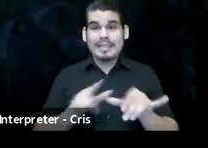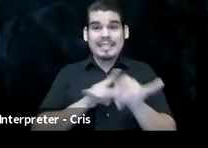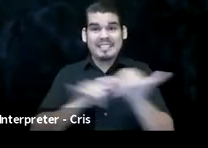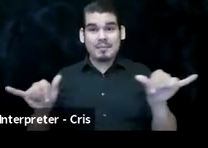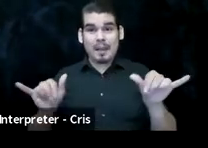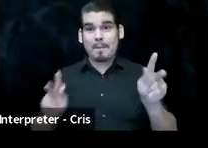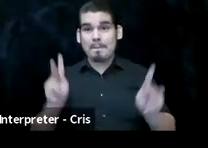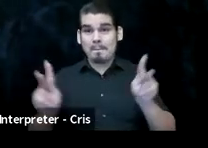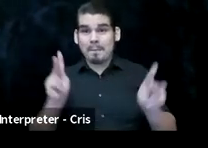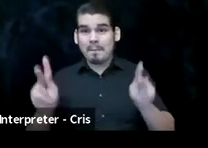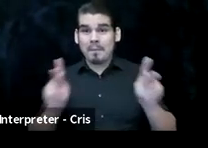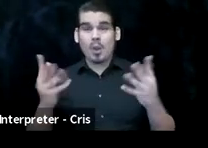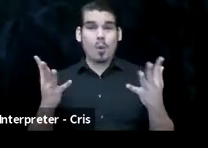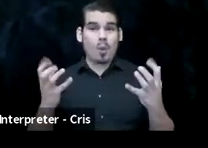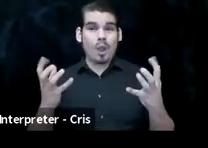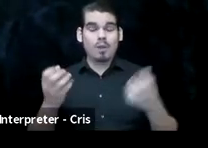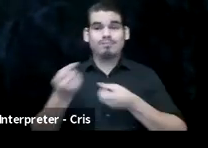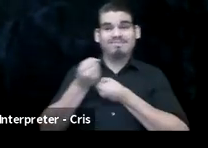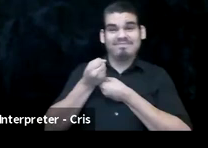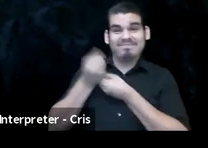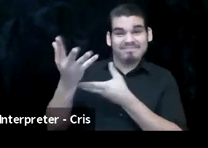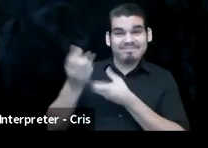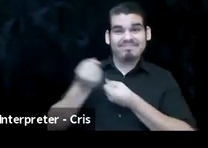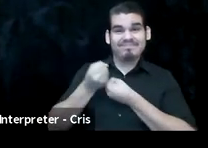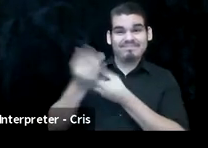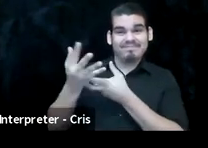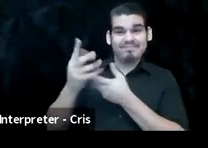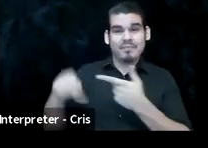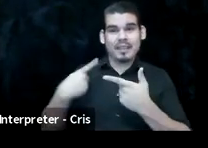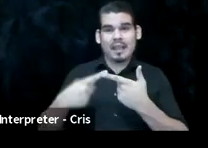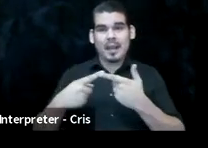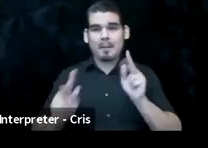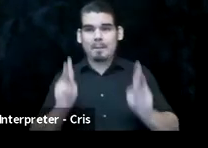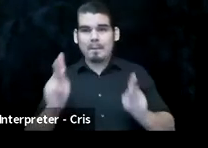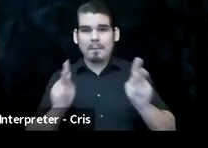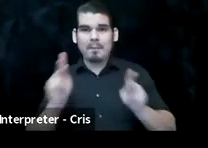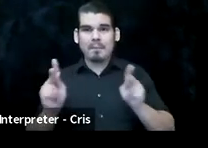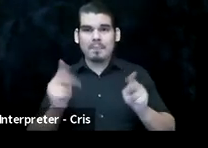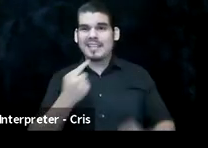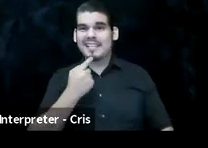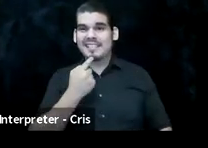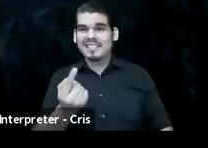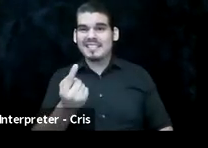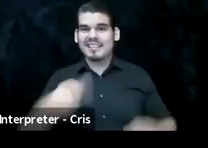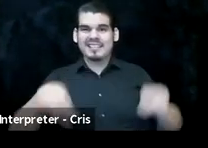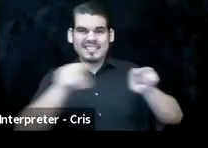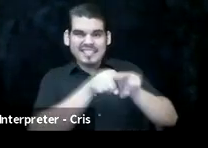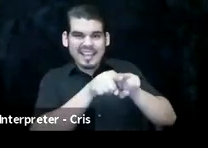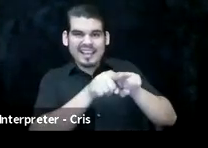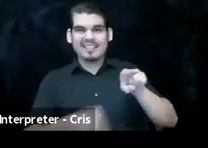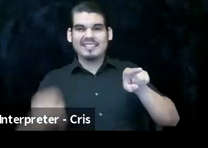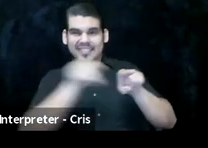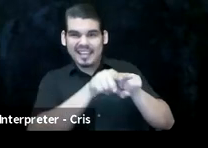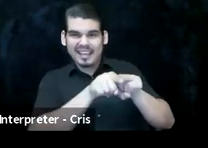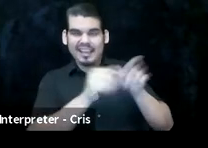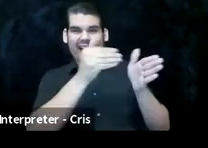Gerardo Chavez, RAD IX: Current redundant sometimes everyone's saying the same thing, so at any point you feel like maybe that received this wing, you know.